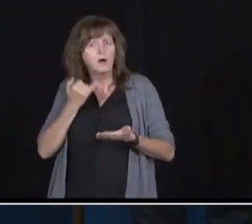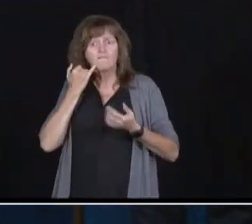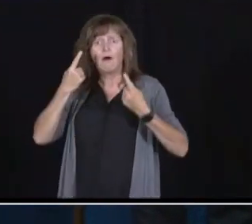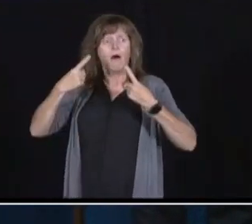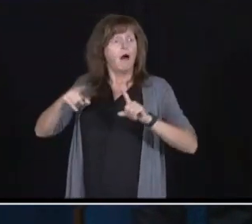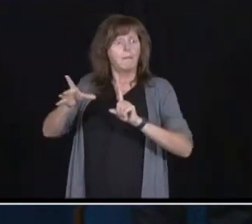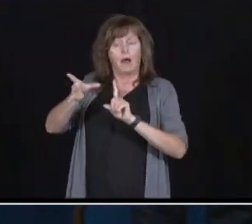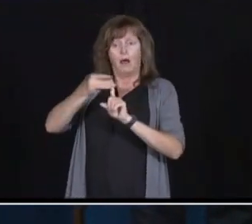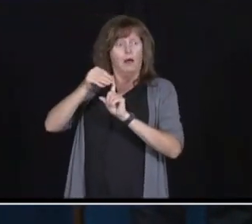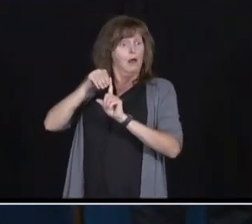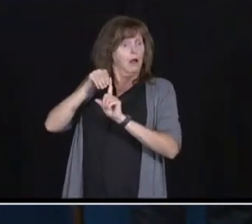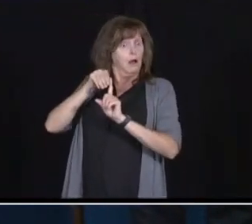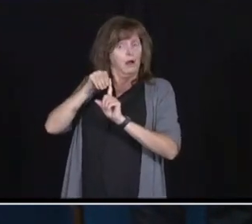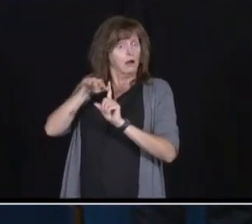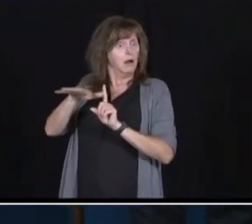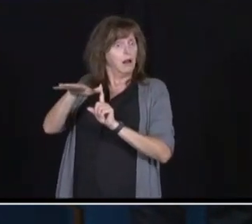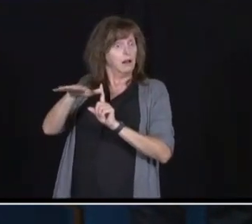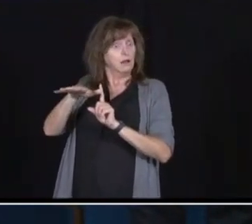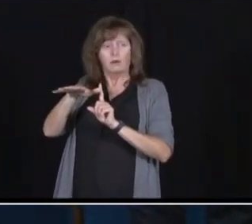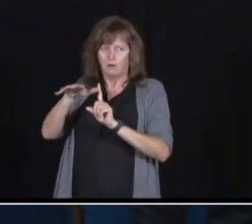everyone knows what to do.